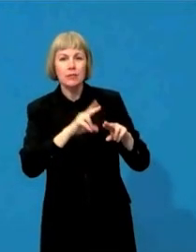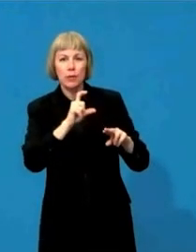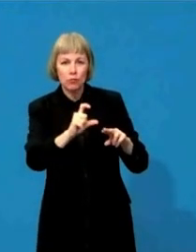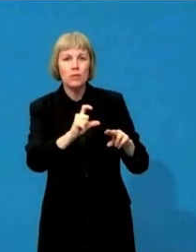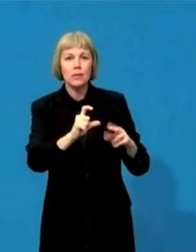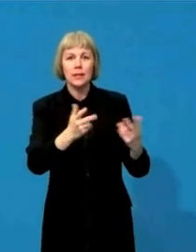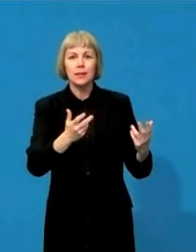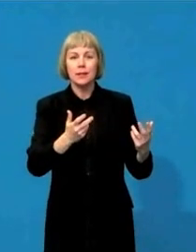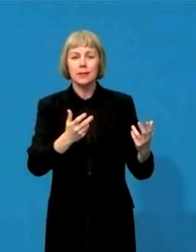our remote communities.